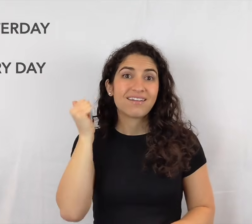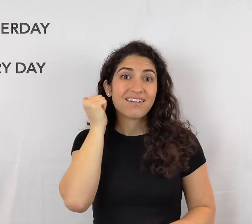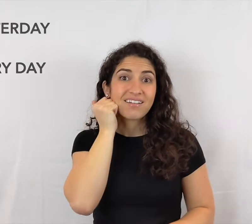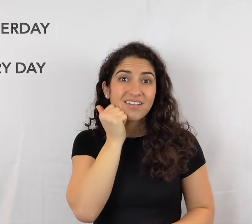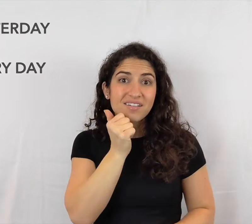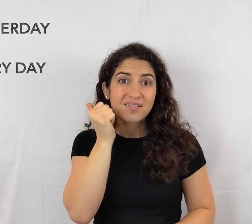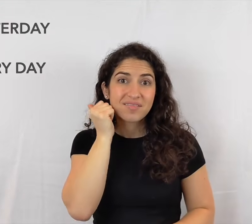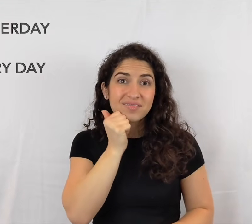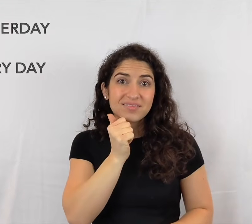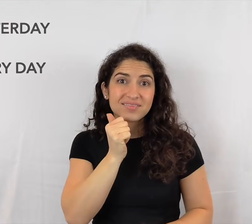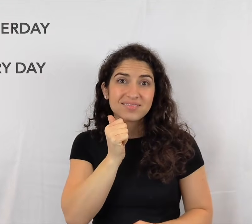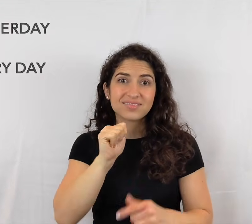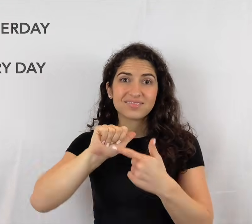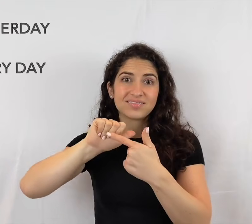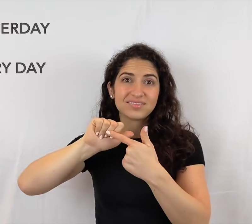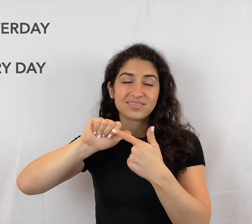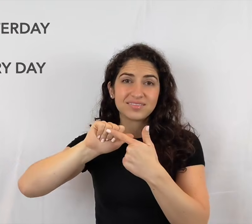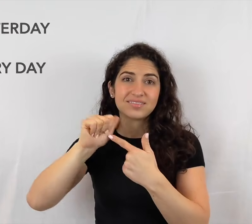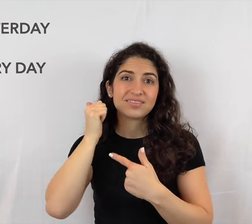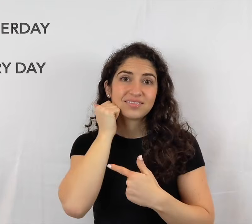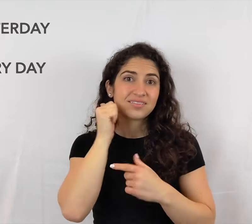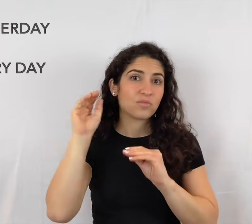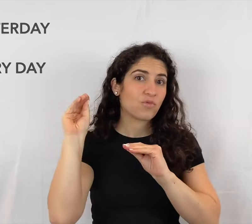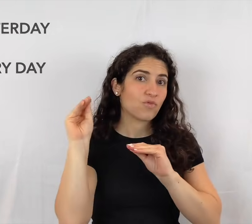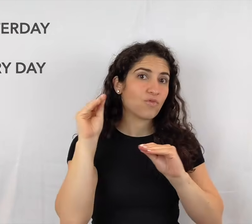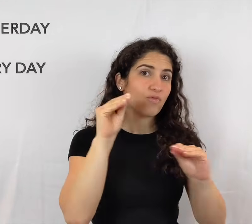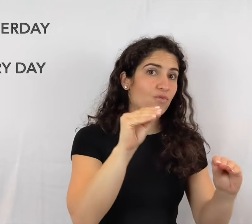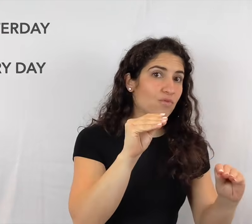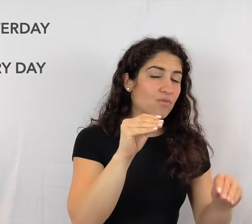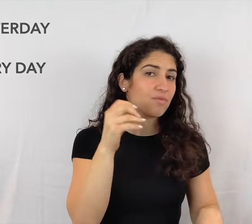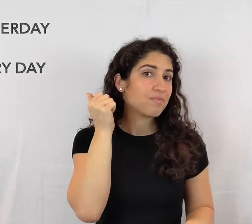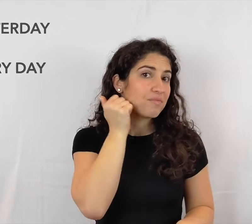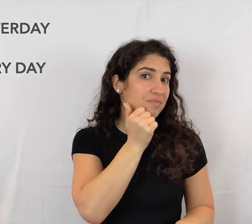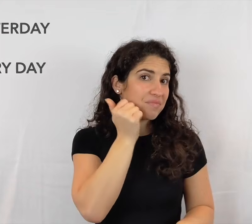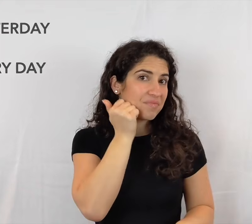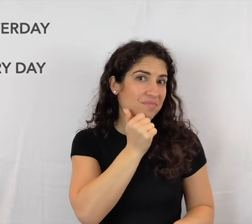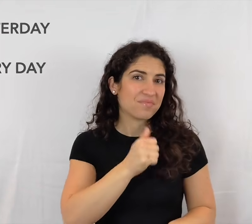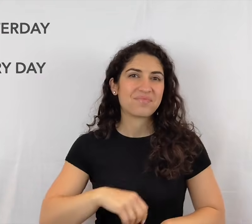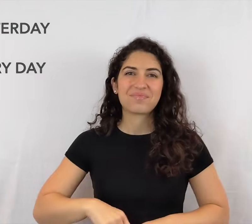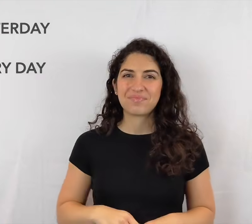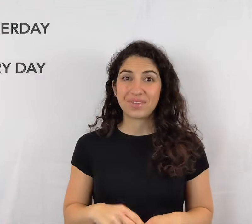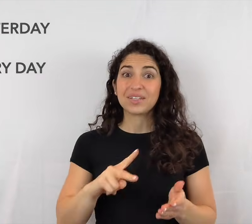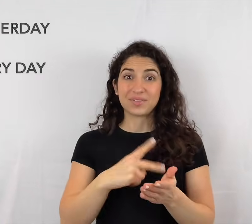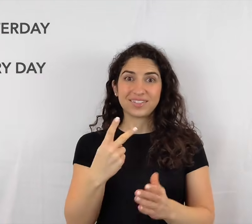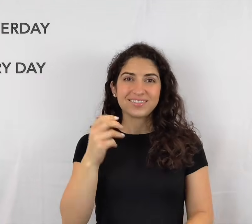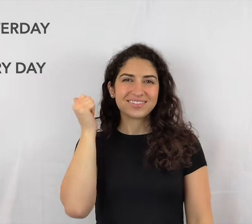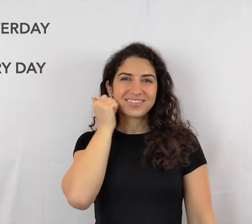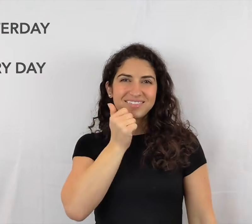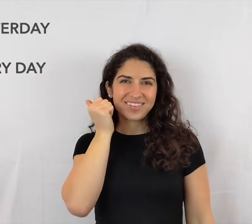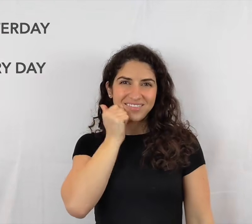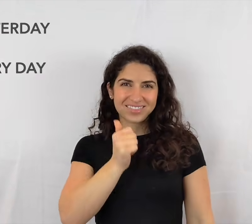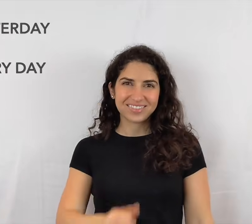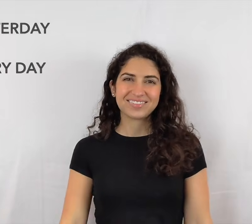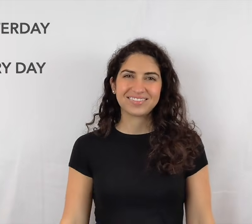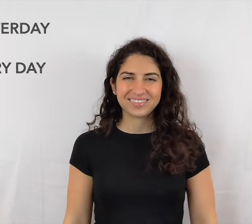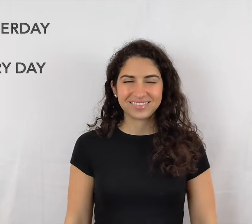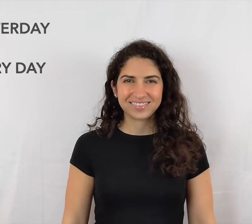Every day, it's the fingers moving forward twice.